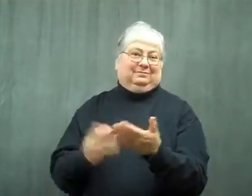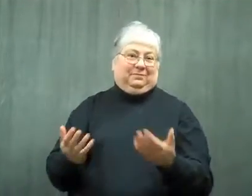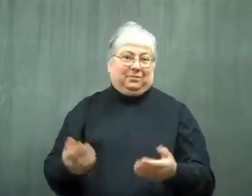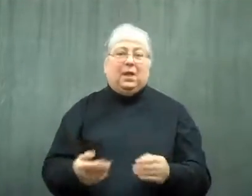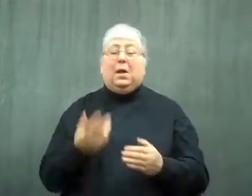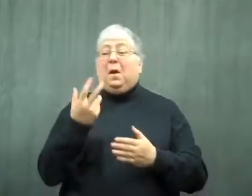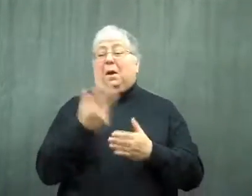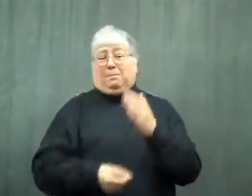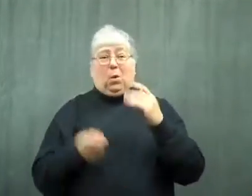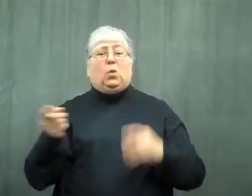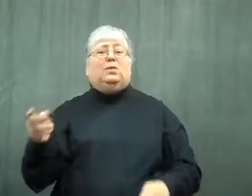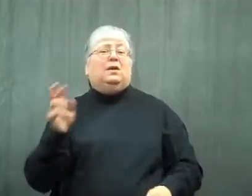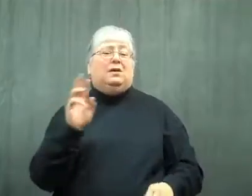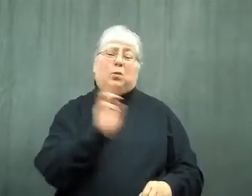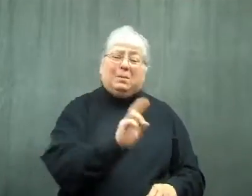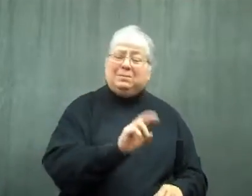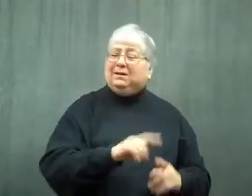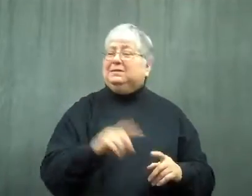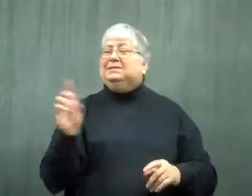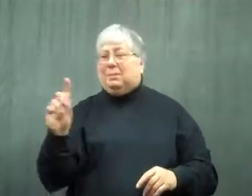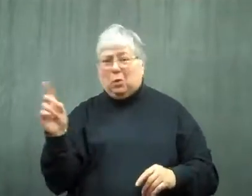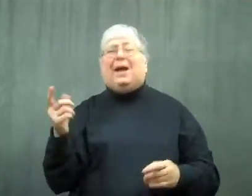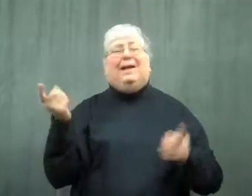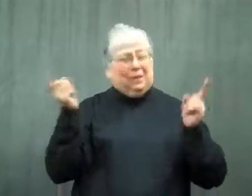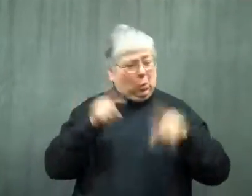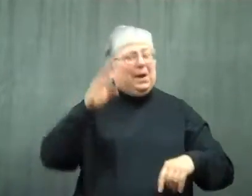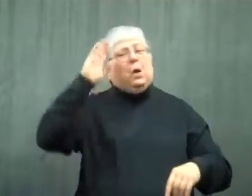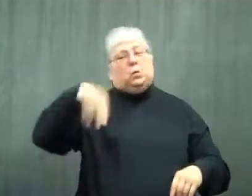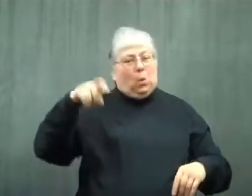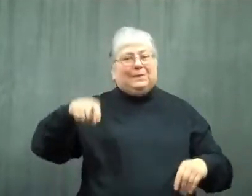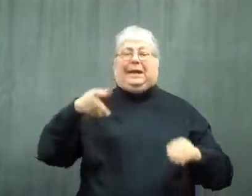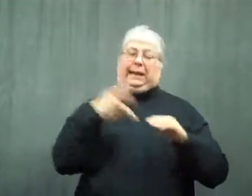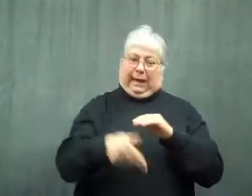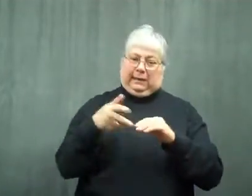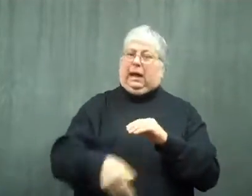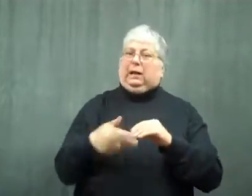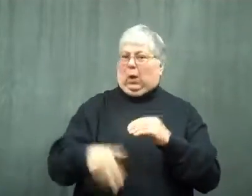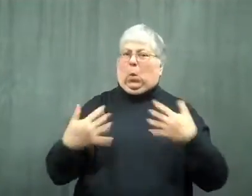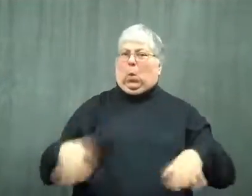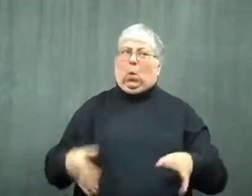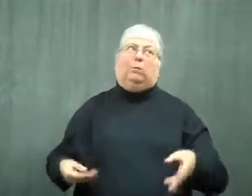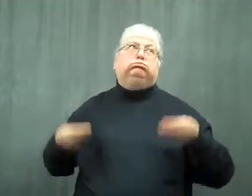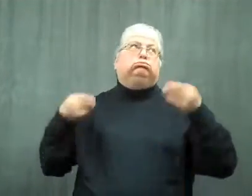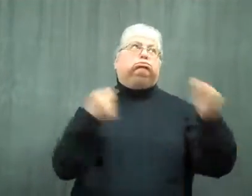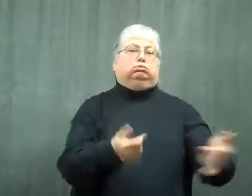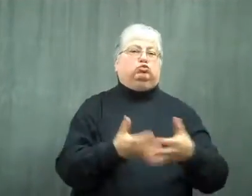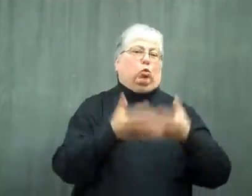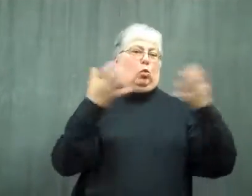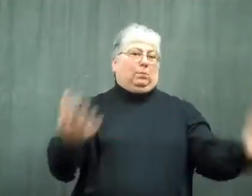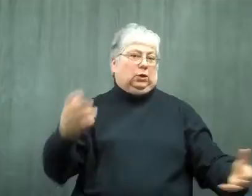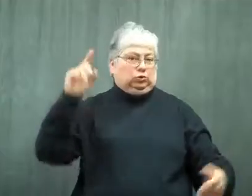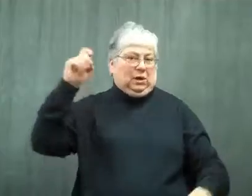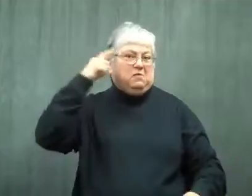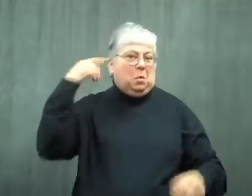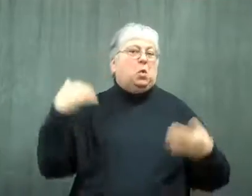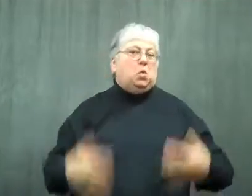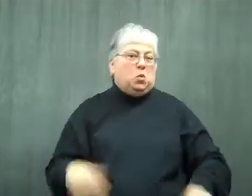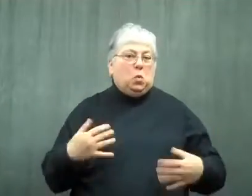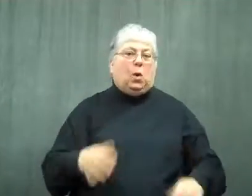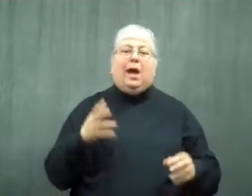Both parties agree the government spends too much and cuts have to be made.